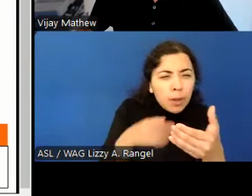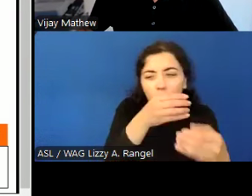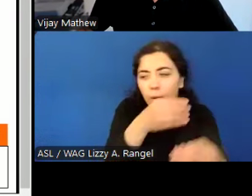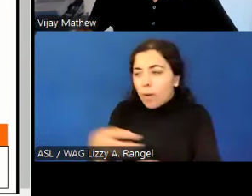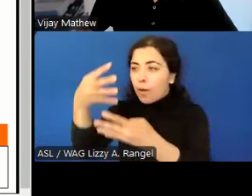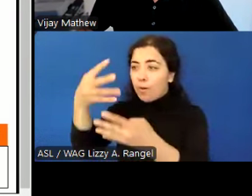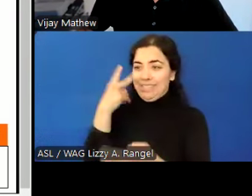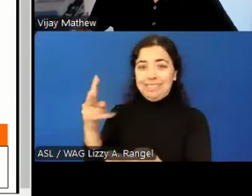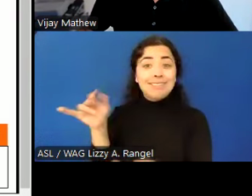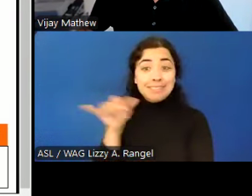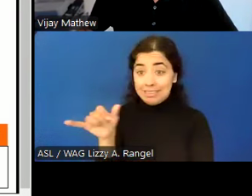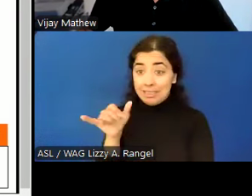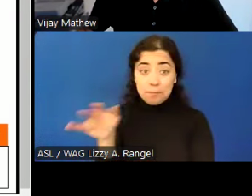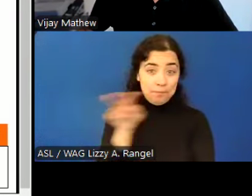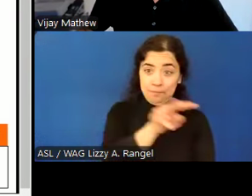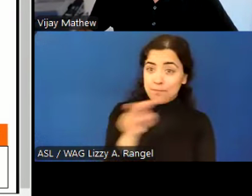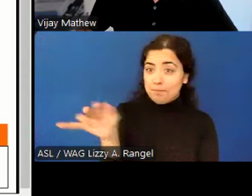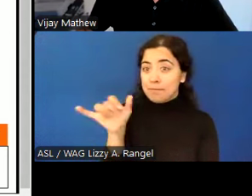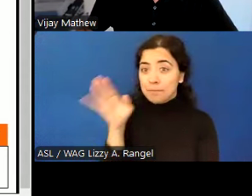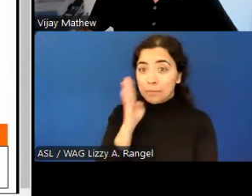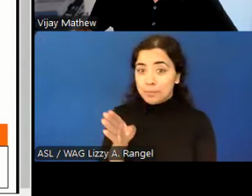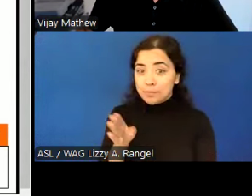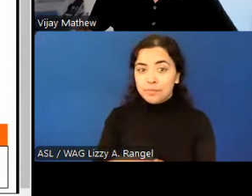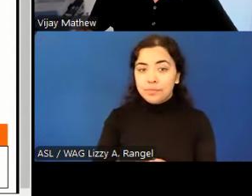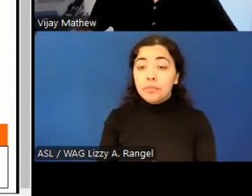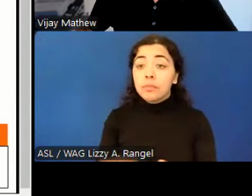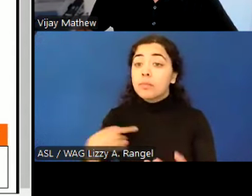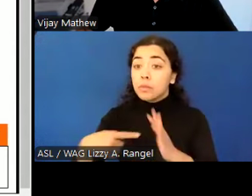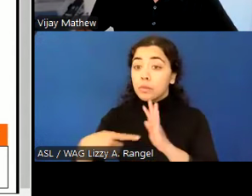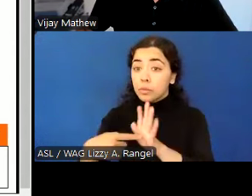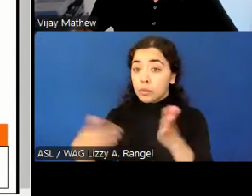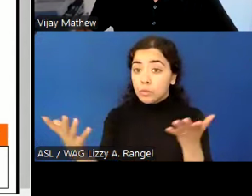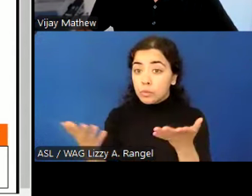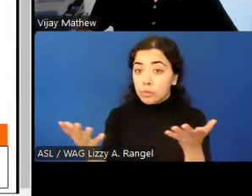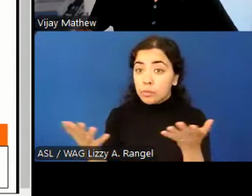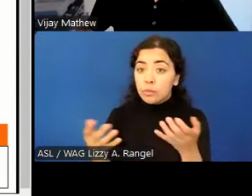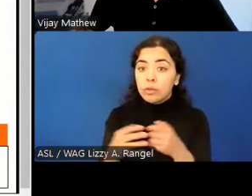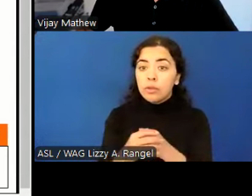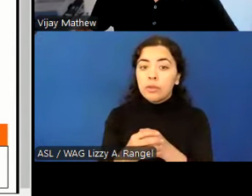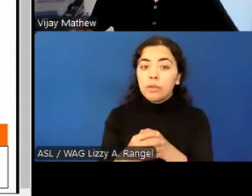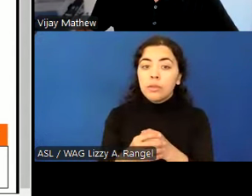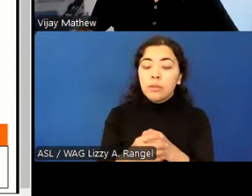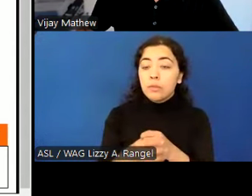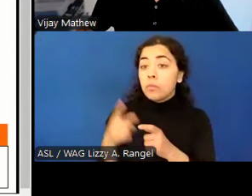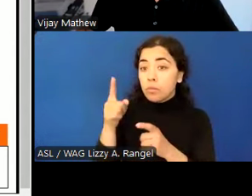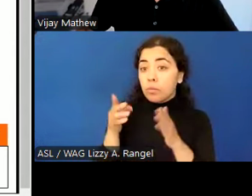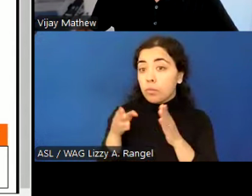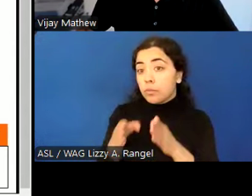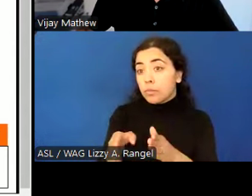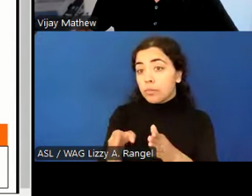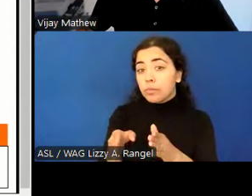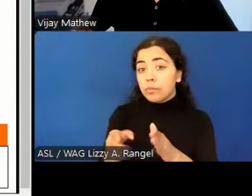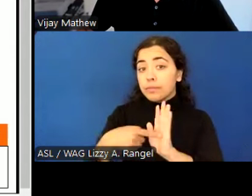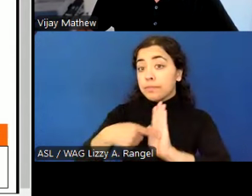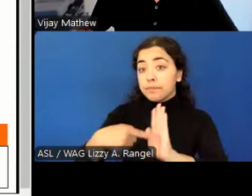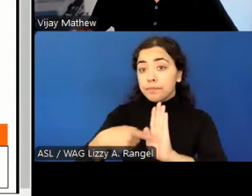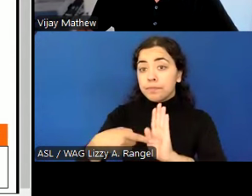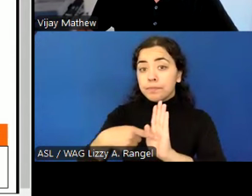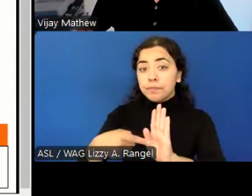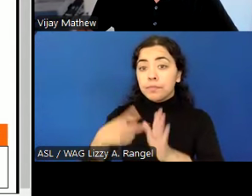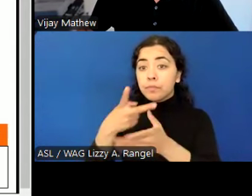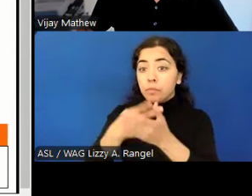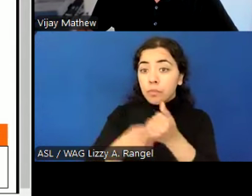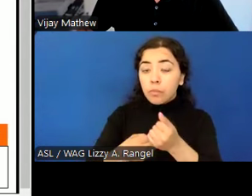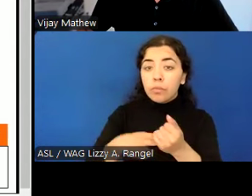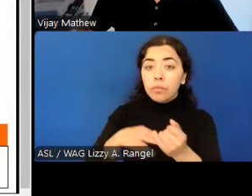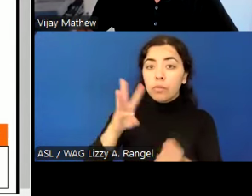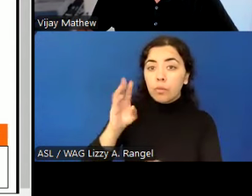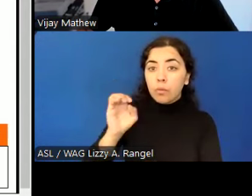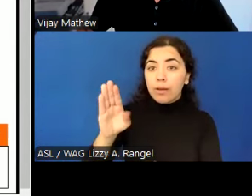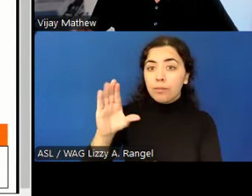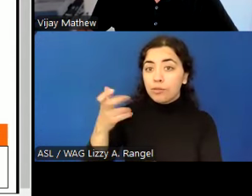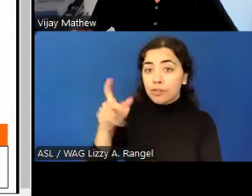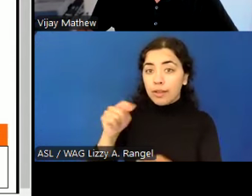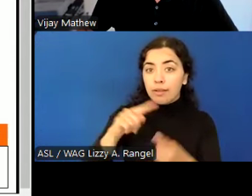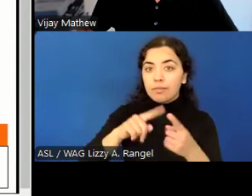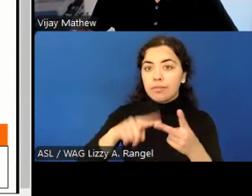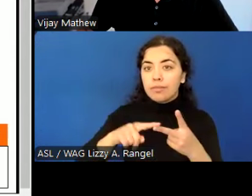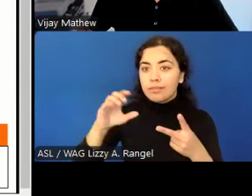Now what I can show you is one way of displaying both web chat captions and your live video player